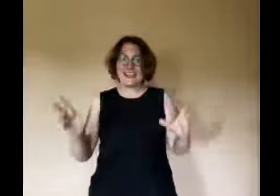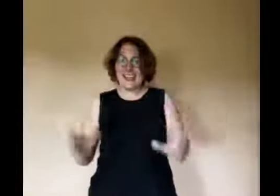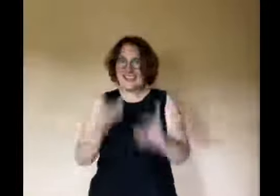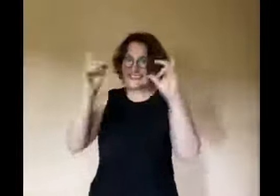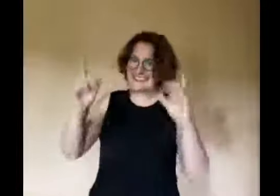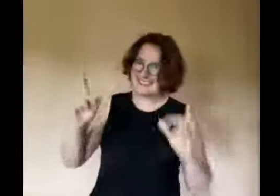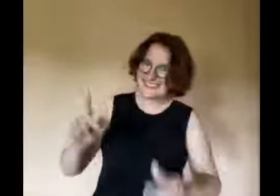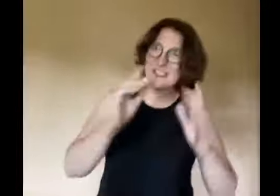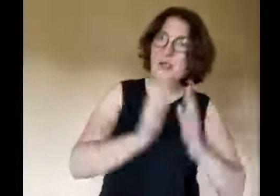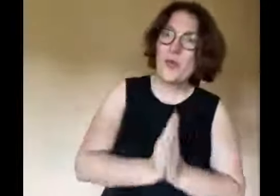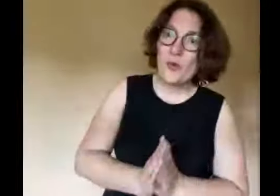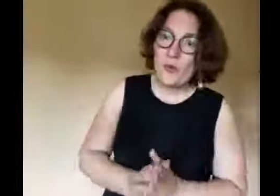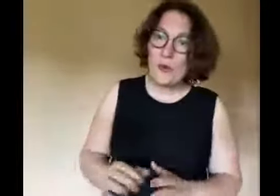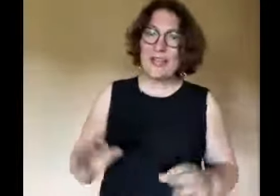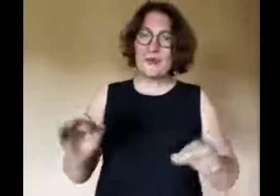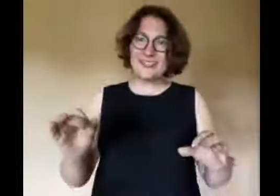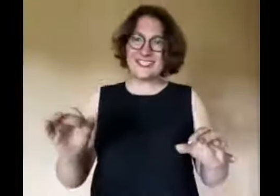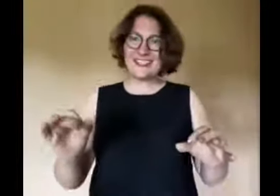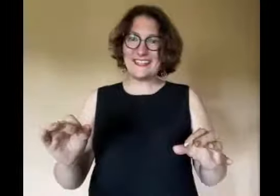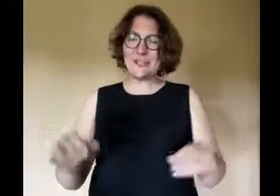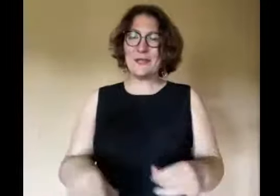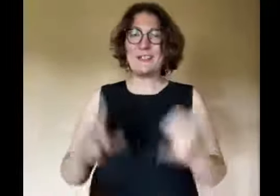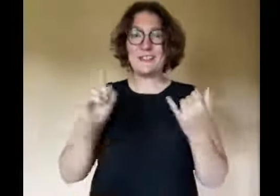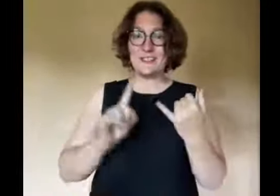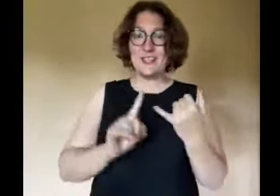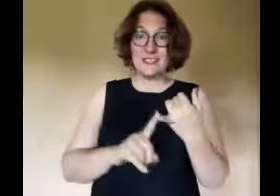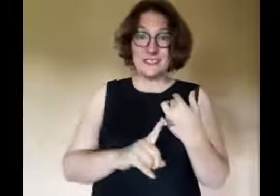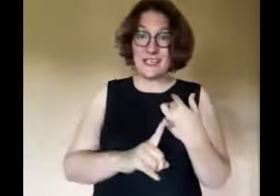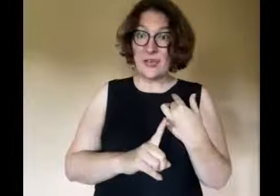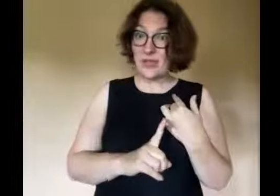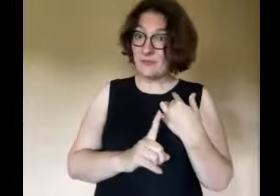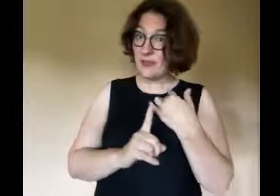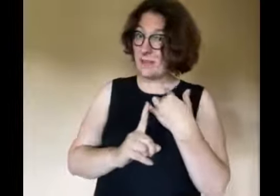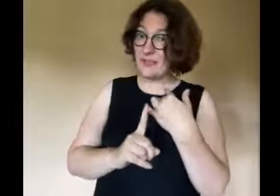13:51 next Oprah and Queen 14:30 want to be a billion 14:34 frickin bad